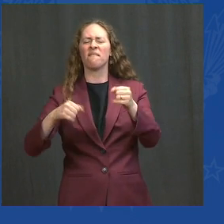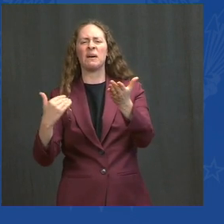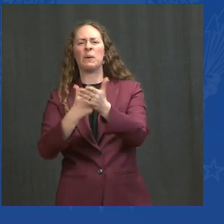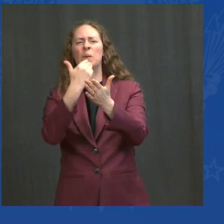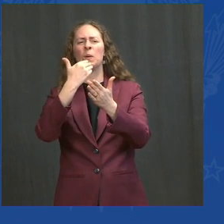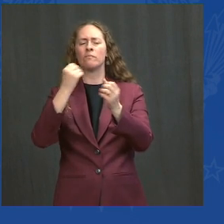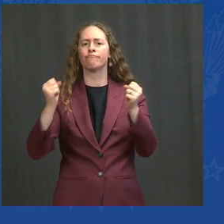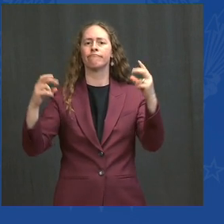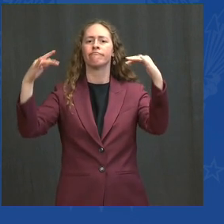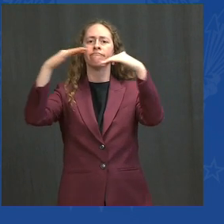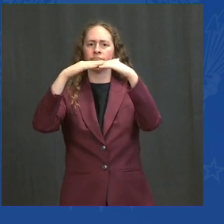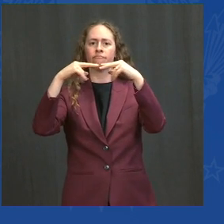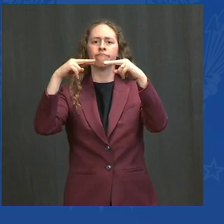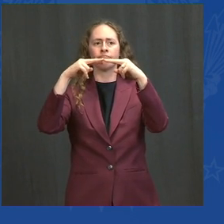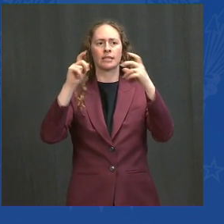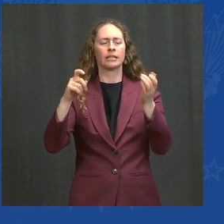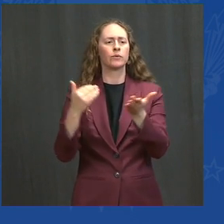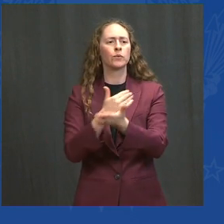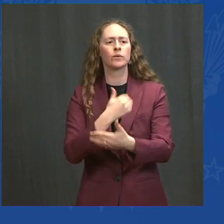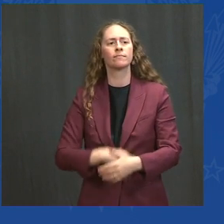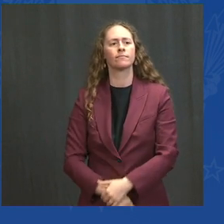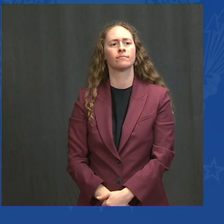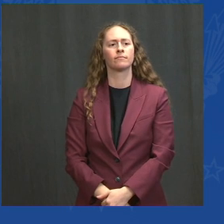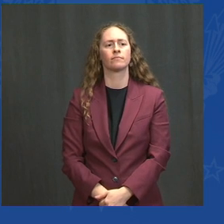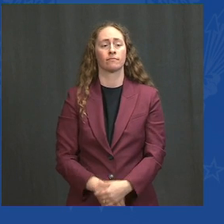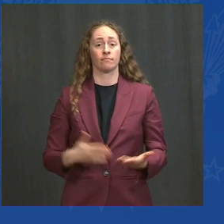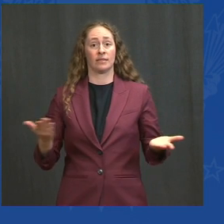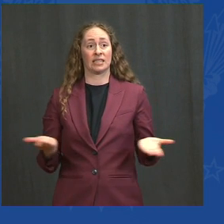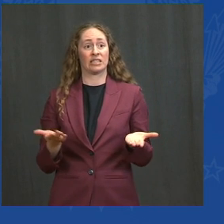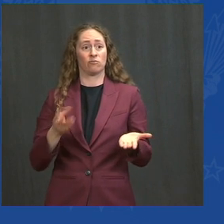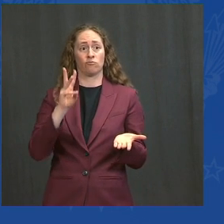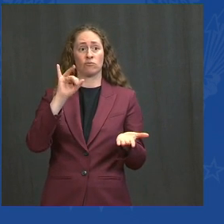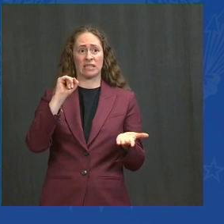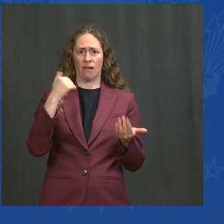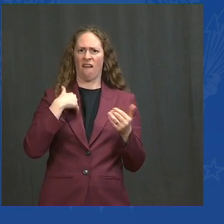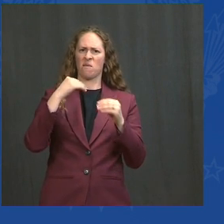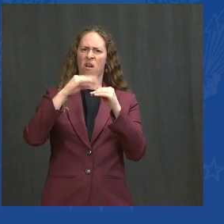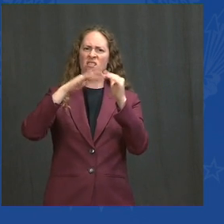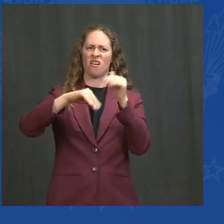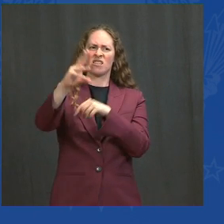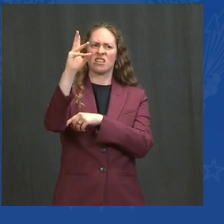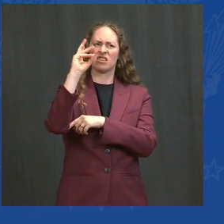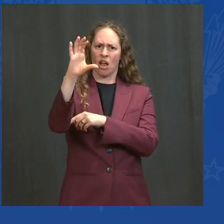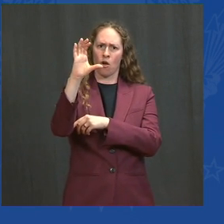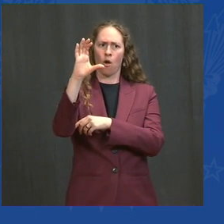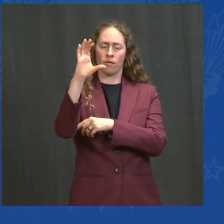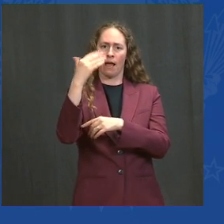more than 600 here in the state of Wisconsin -- bridges have weight limits to prevent trucks from crossing.